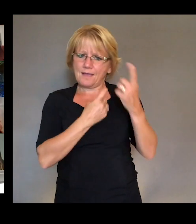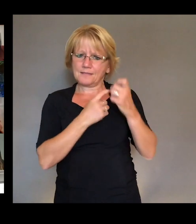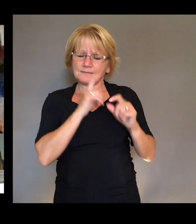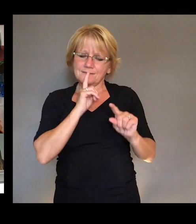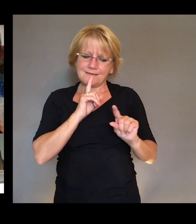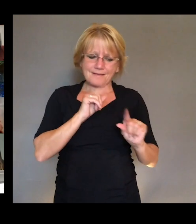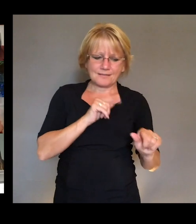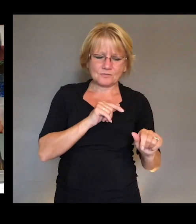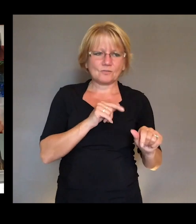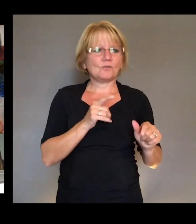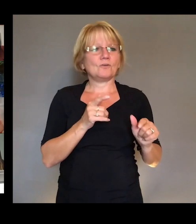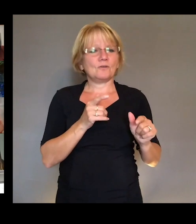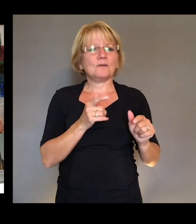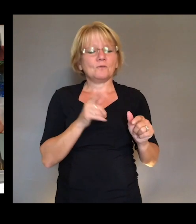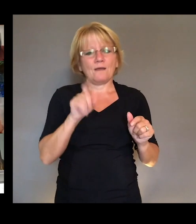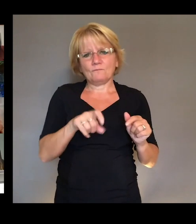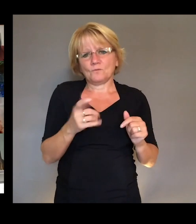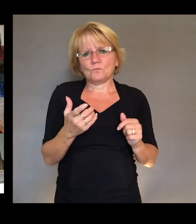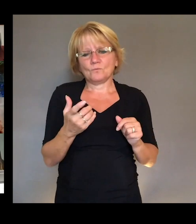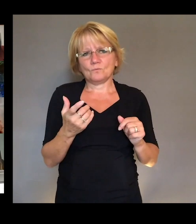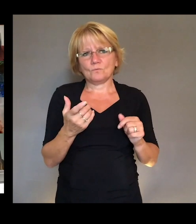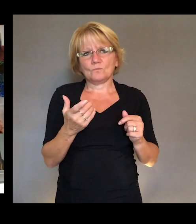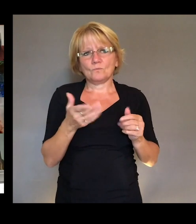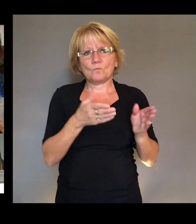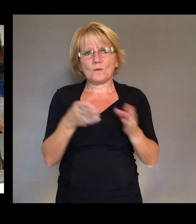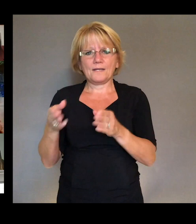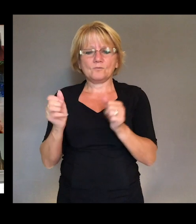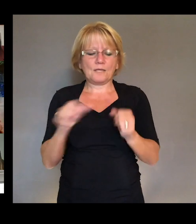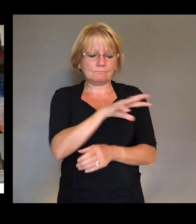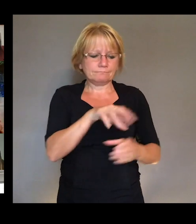there's ways to incorporate different things in the classroom.